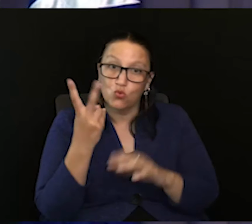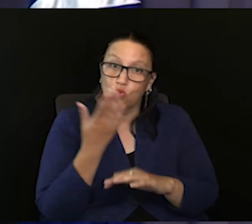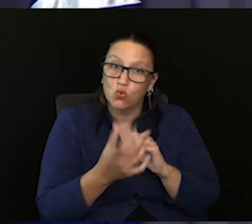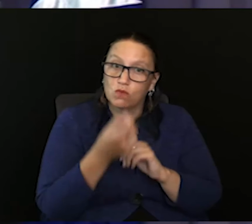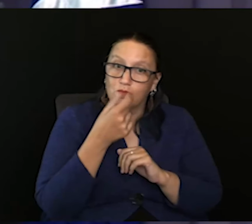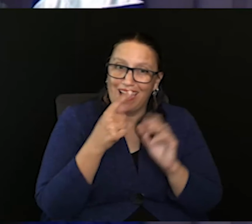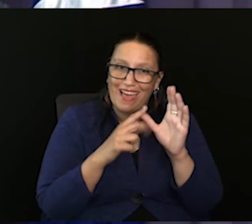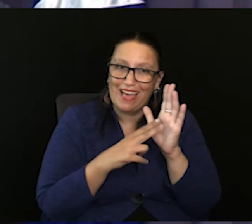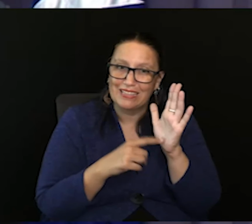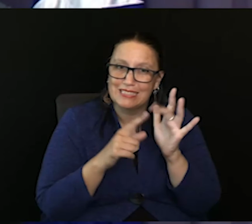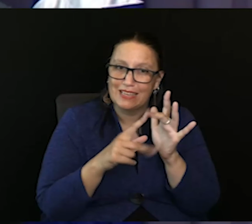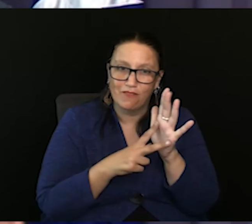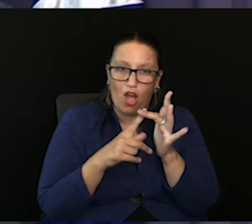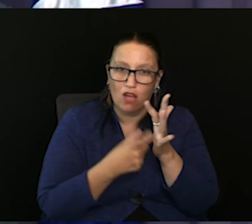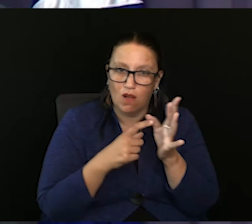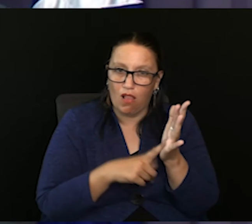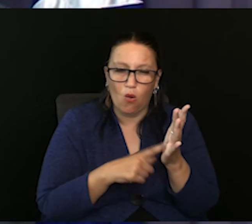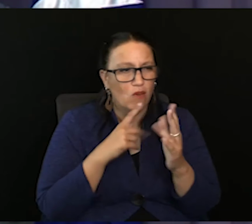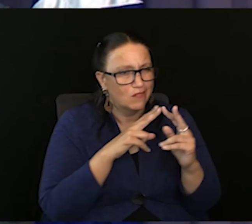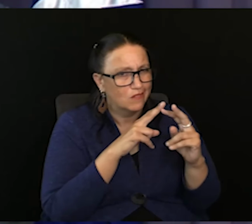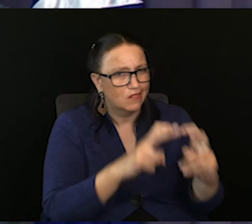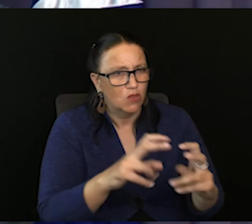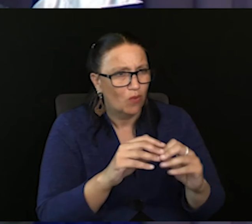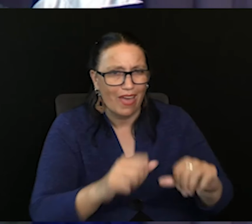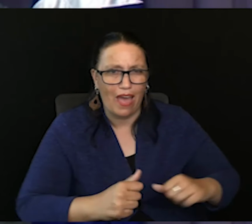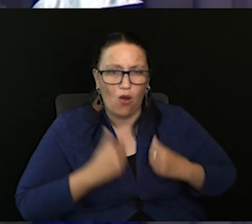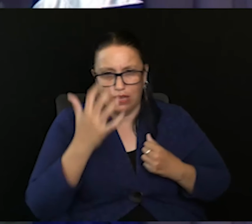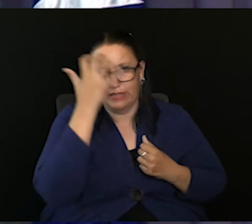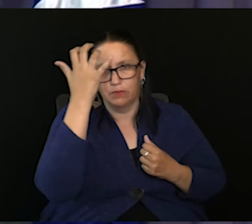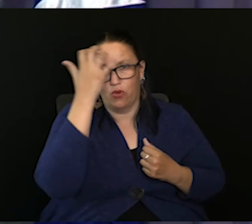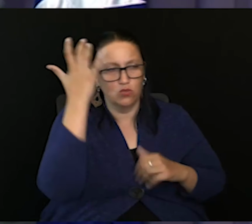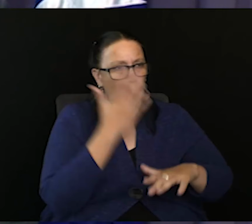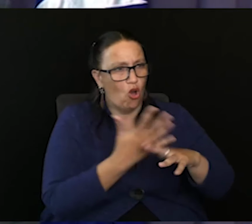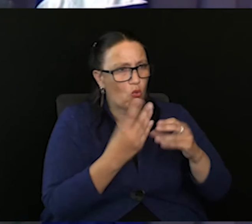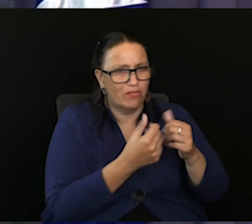in conjunction with the National Clinical Evidence Taskforce and working with the various sectors.